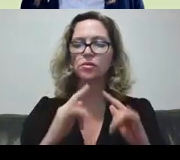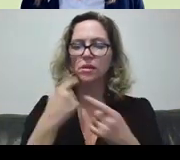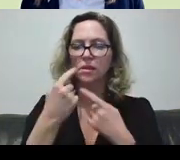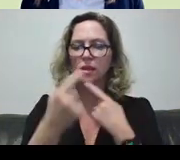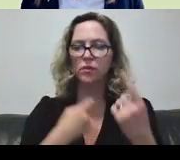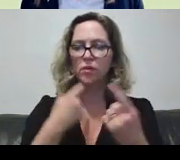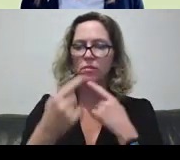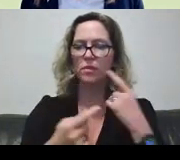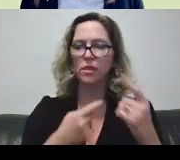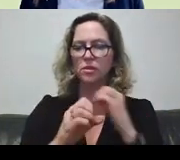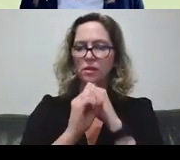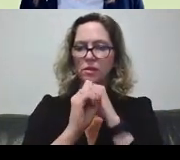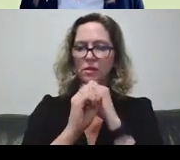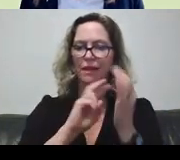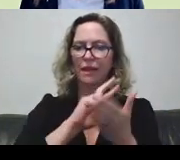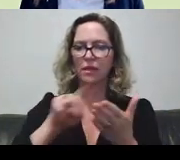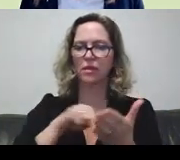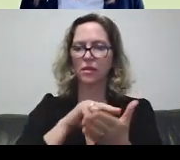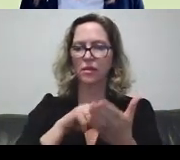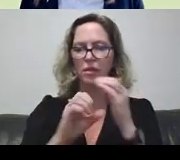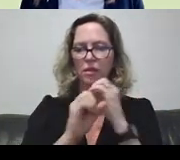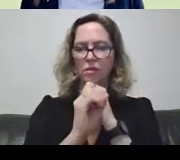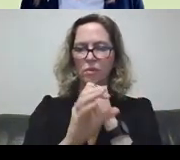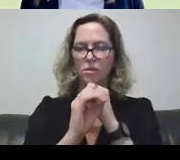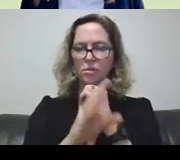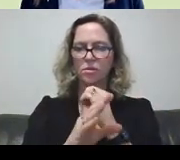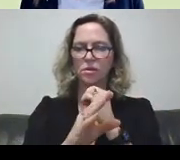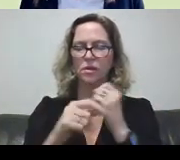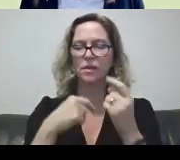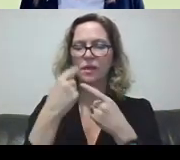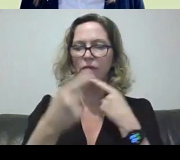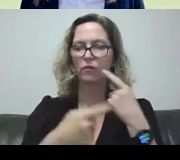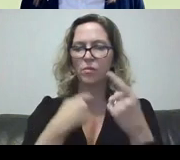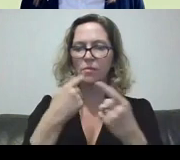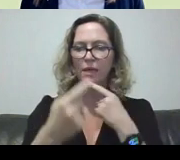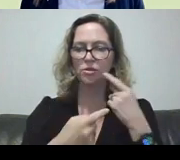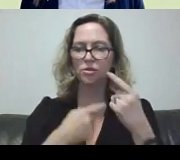publish under their information publication scheme and the freedom of